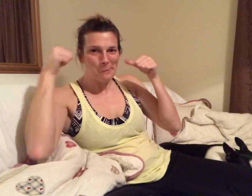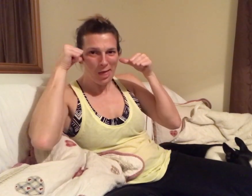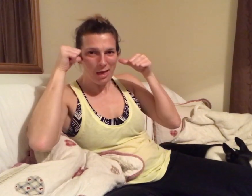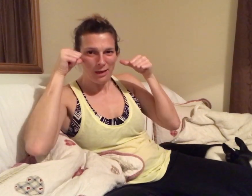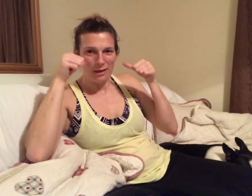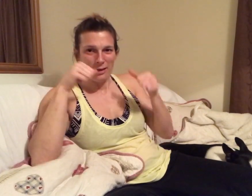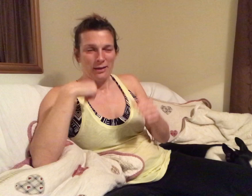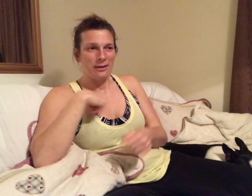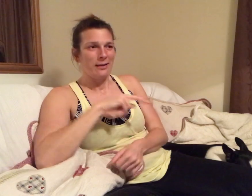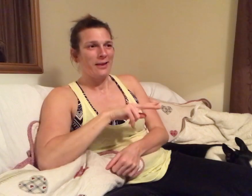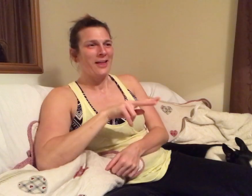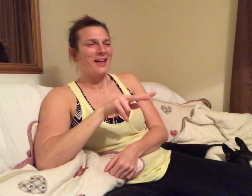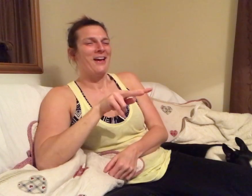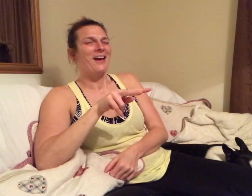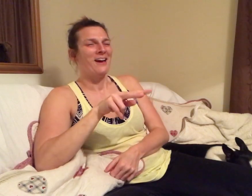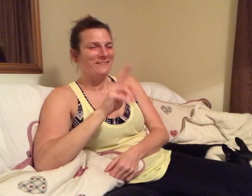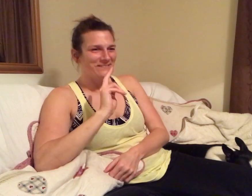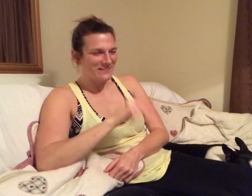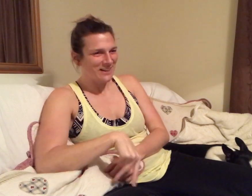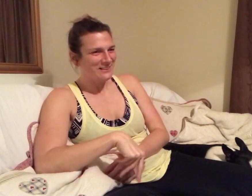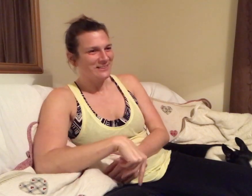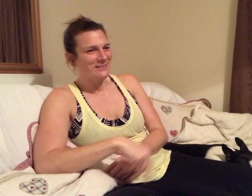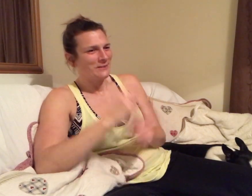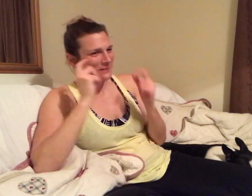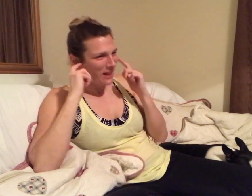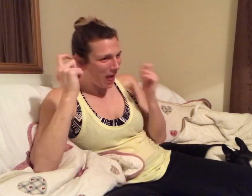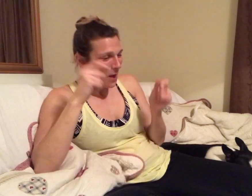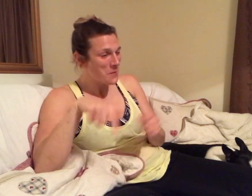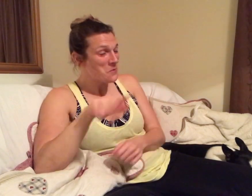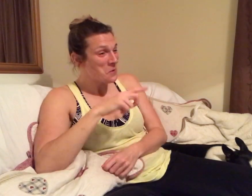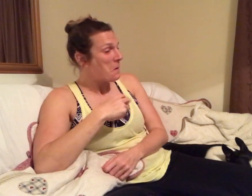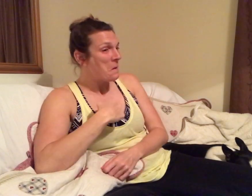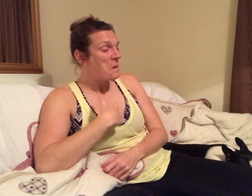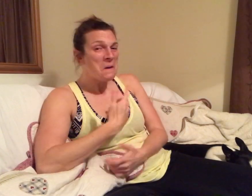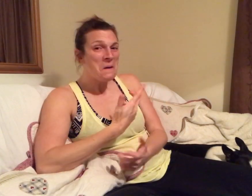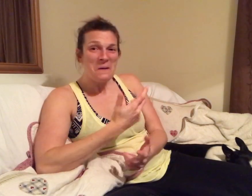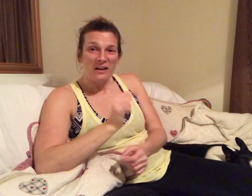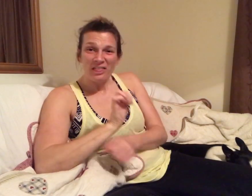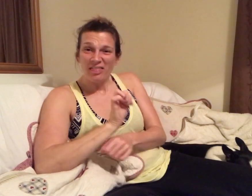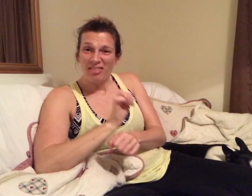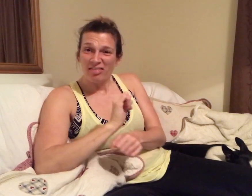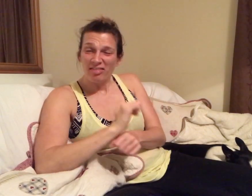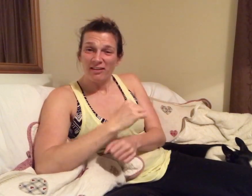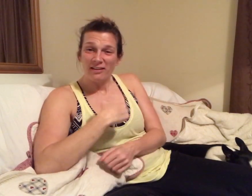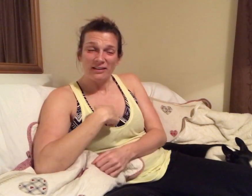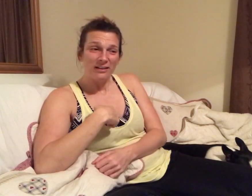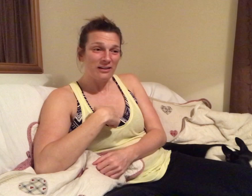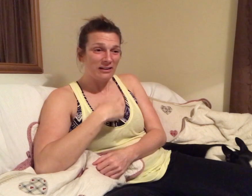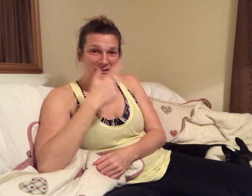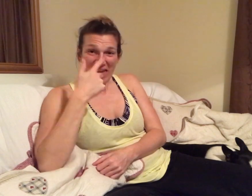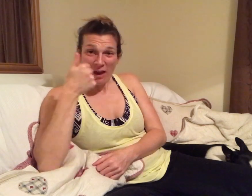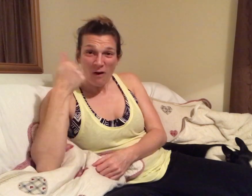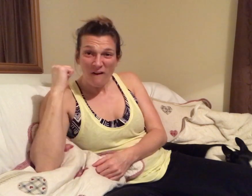spare ear plugs! I thought, hmm it's that loud! Interestingly, it didn't bother me too much!